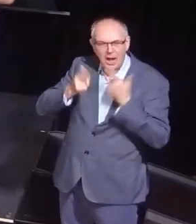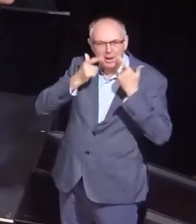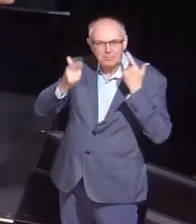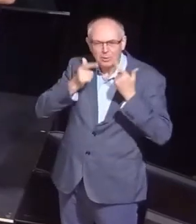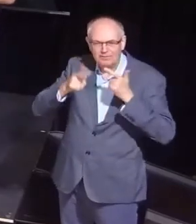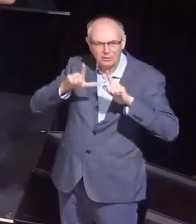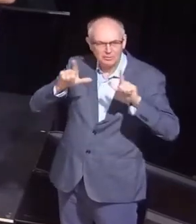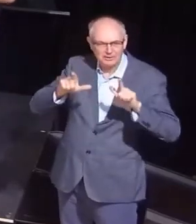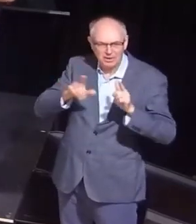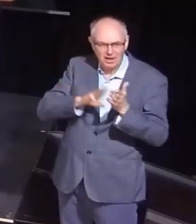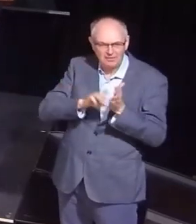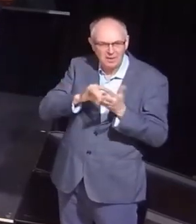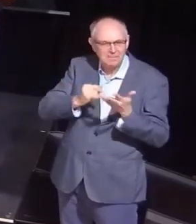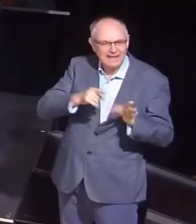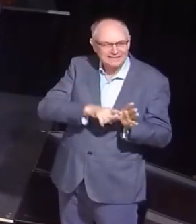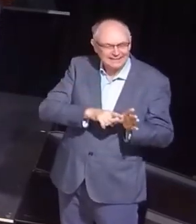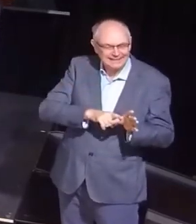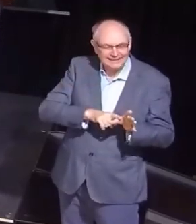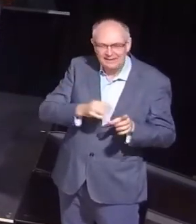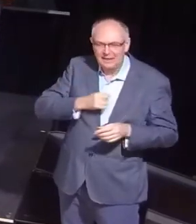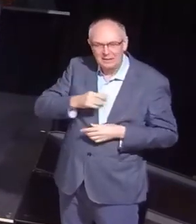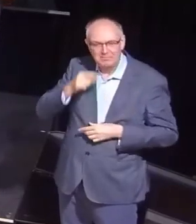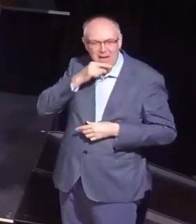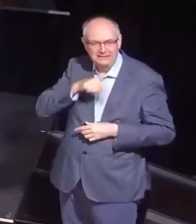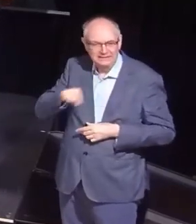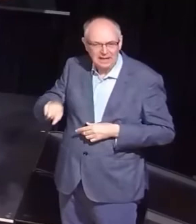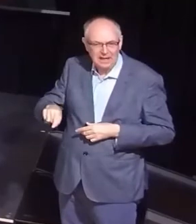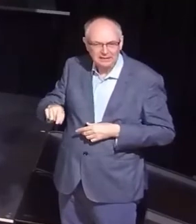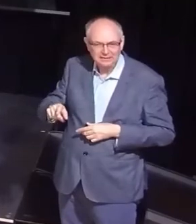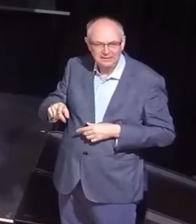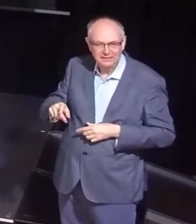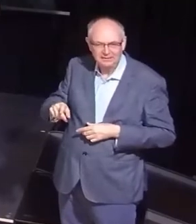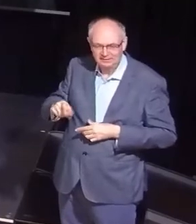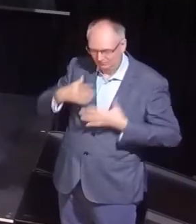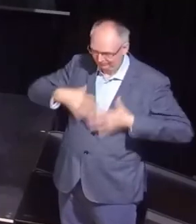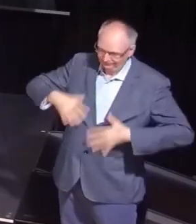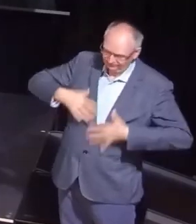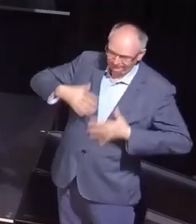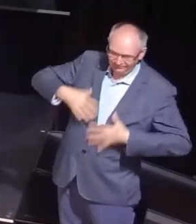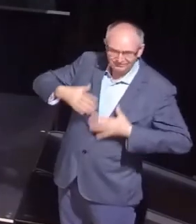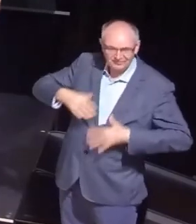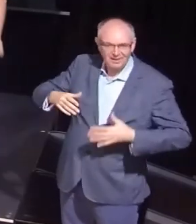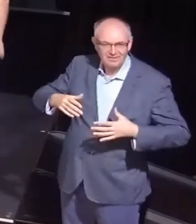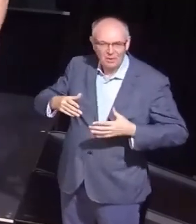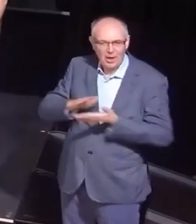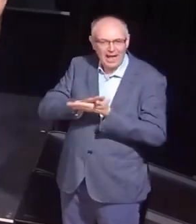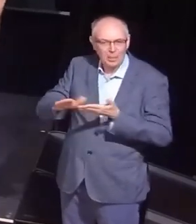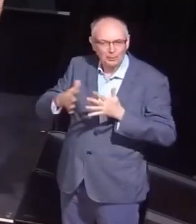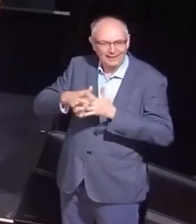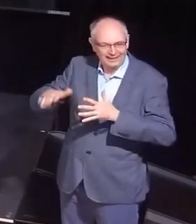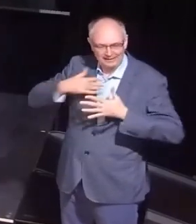because my son is going as Lionel Messi for Halloween, but no luck, so Ronnaldo it is.